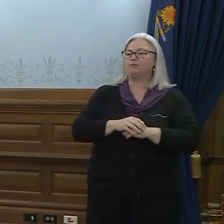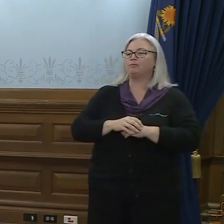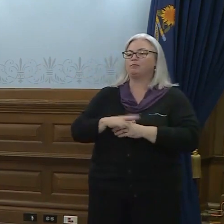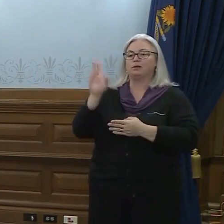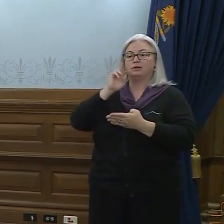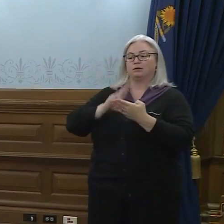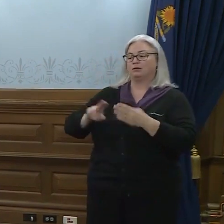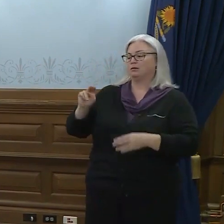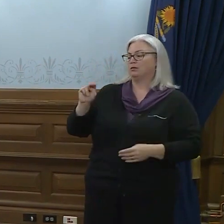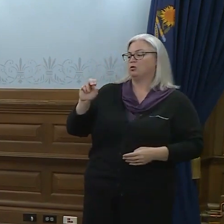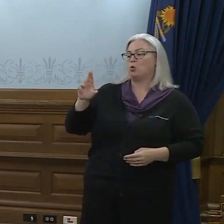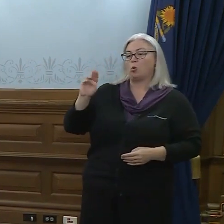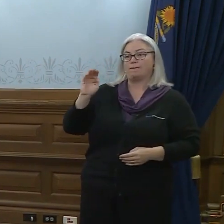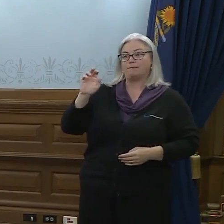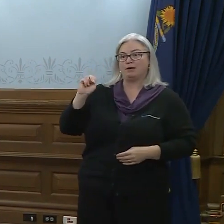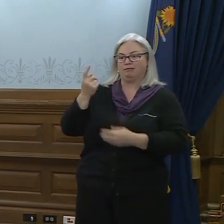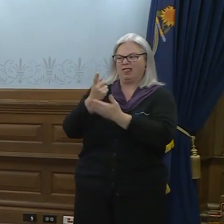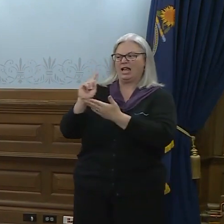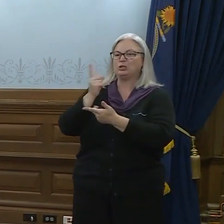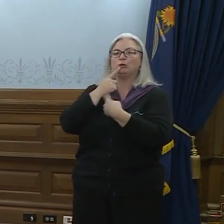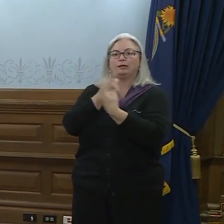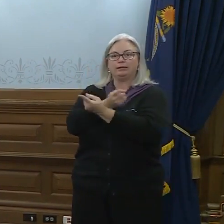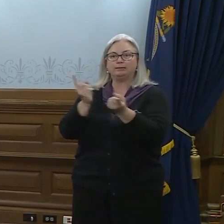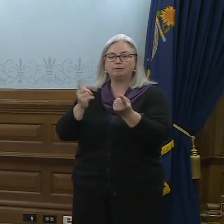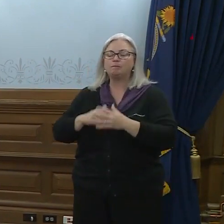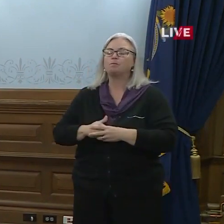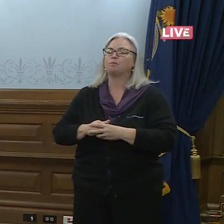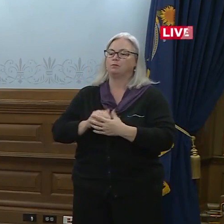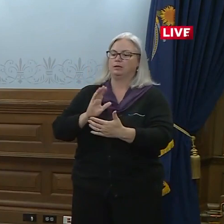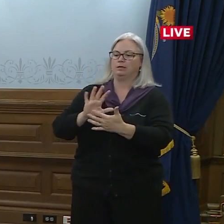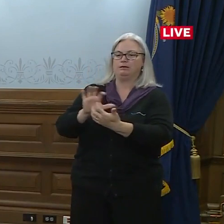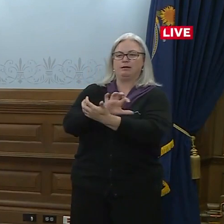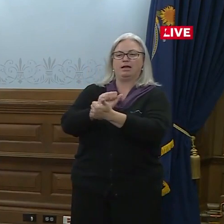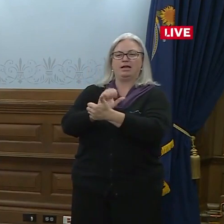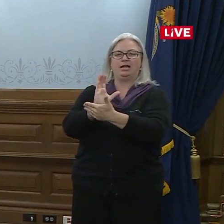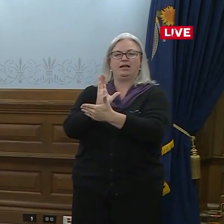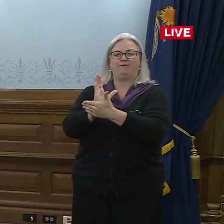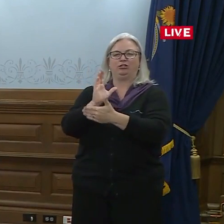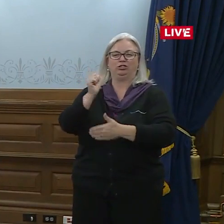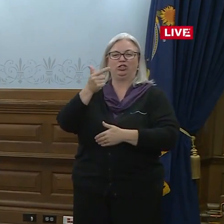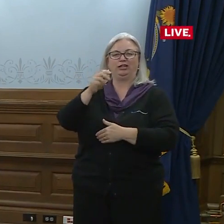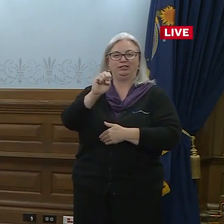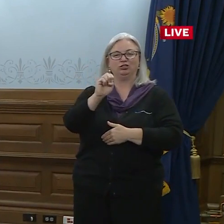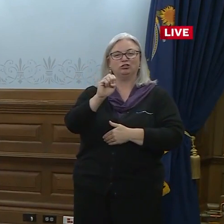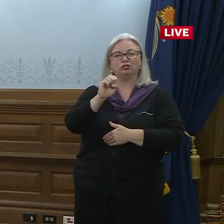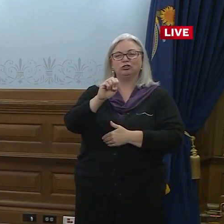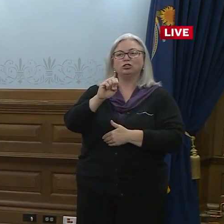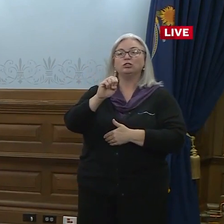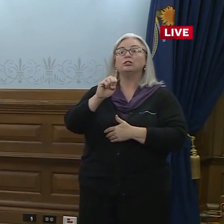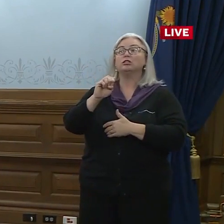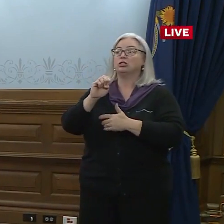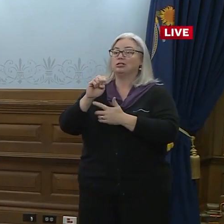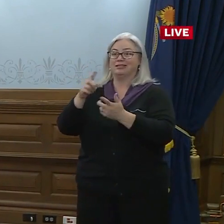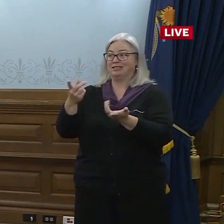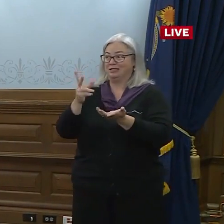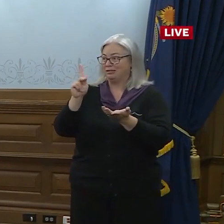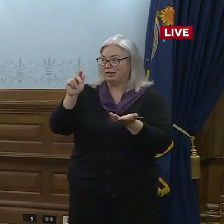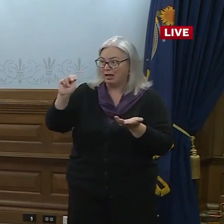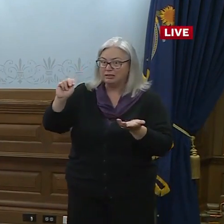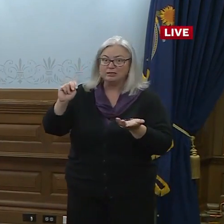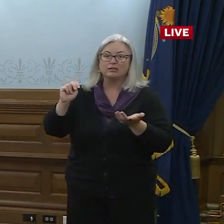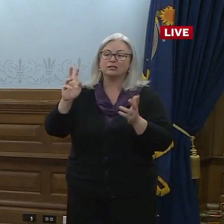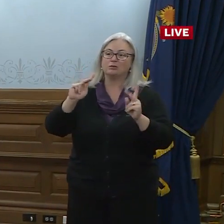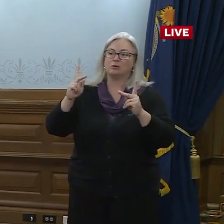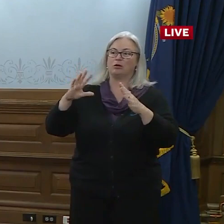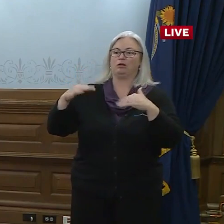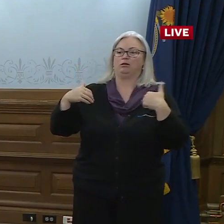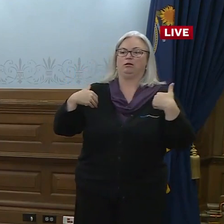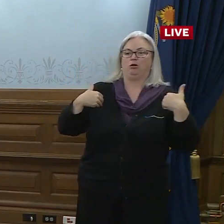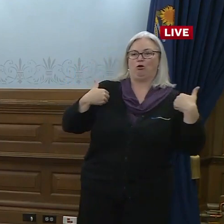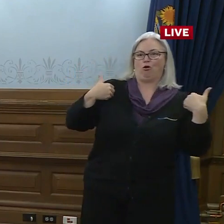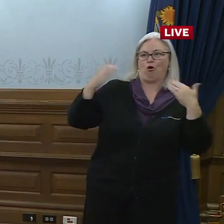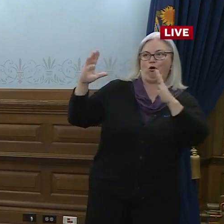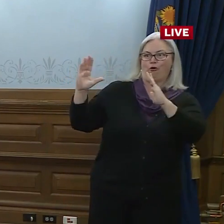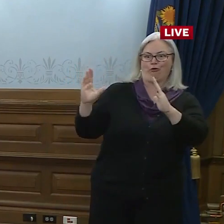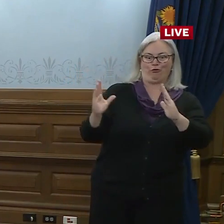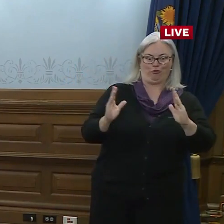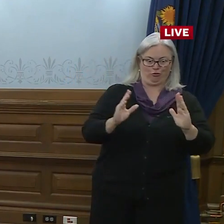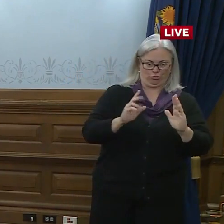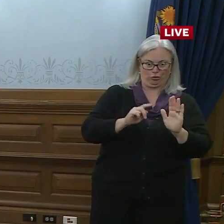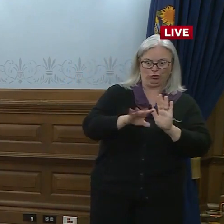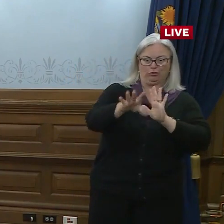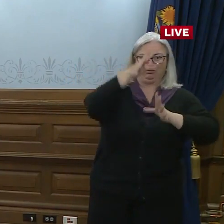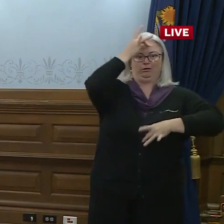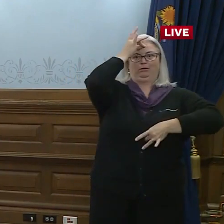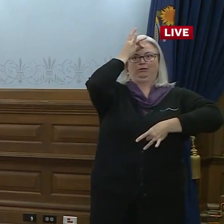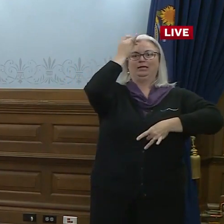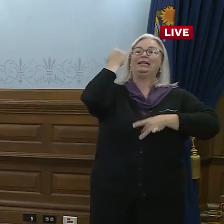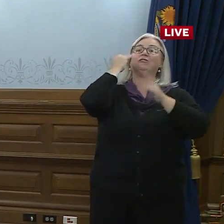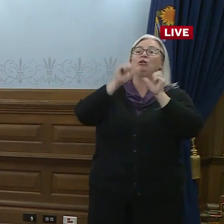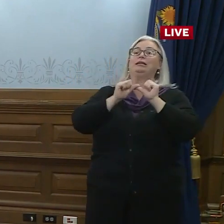NOT JUST THE ONES THAT WERE HOSPITALIZED AS SECRETARY NORMAN SAID LAST WEEK THE AVERAGE AGE OF CASES IN KANSAS IS GETTING YOUNGER ALL THE TIME.